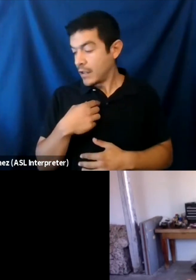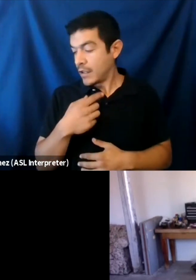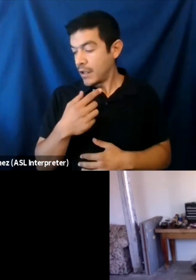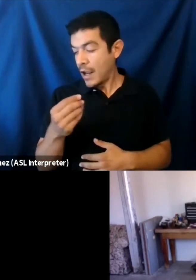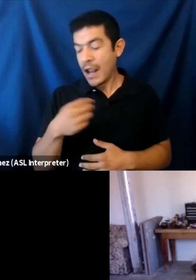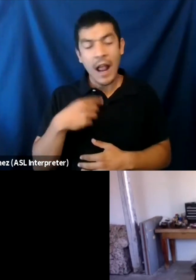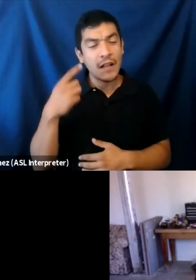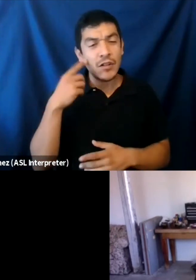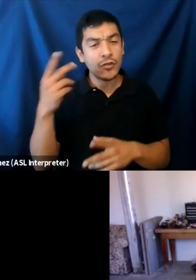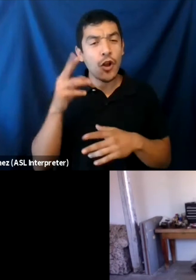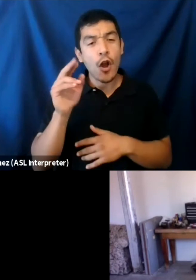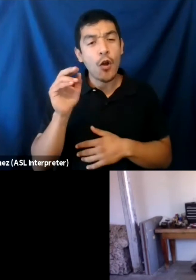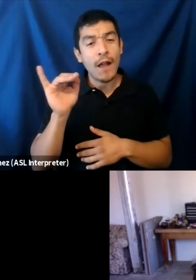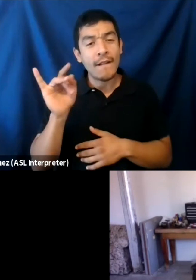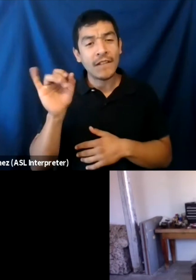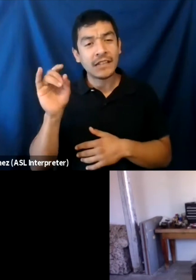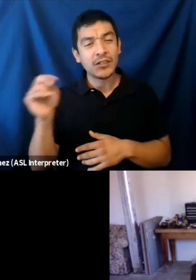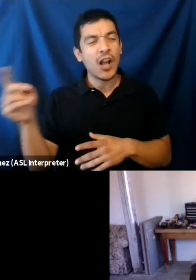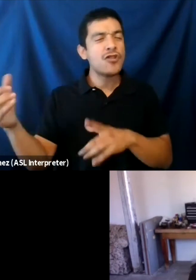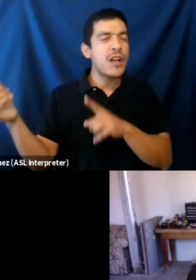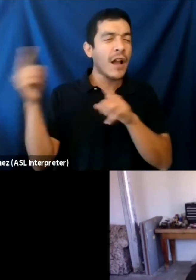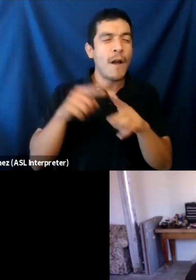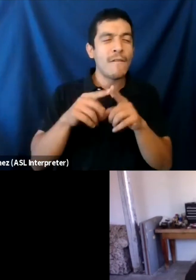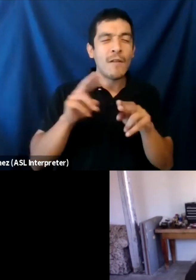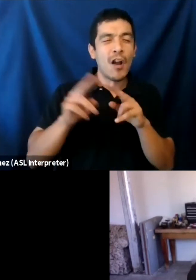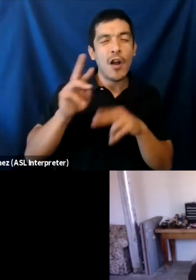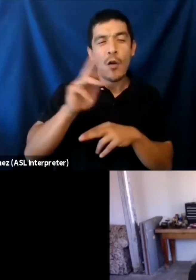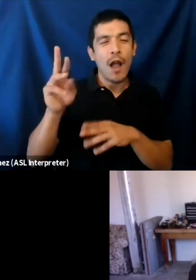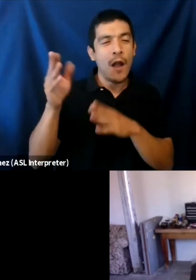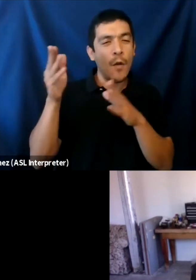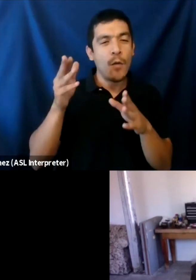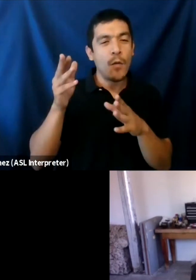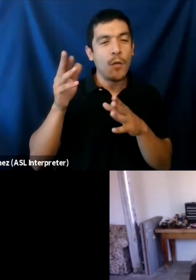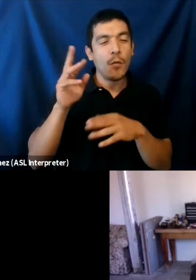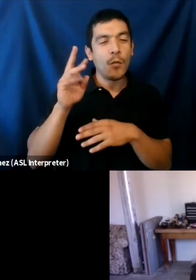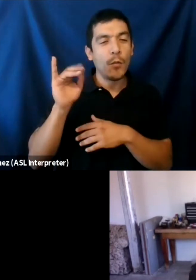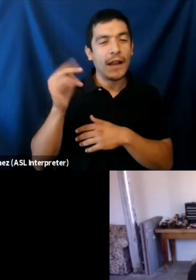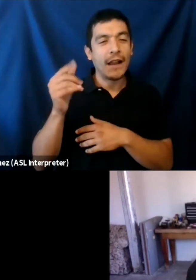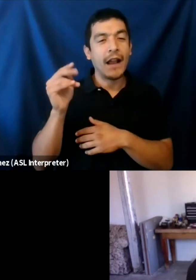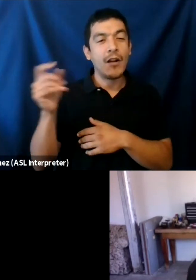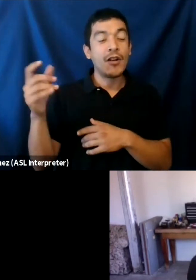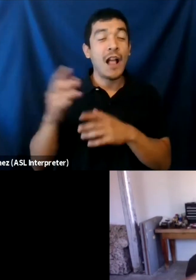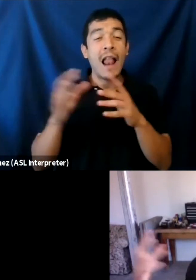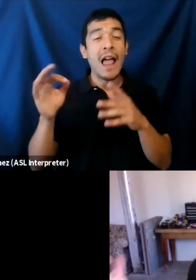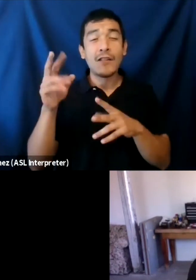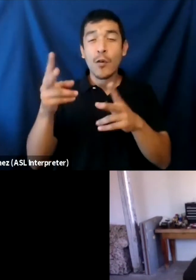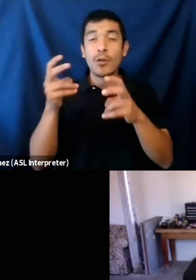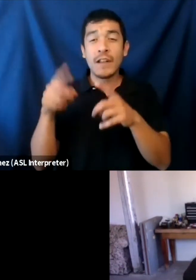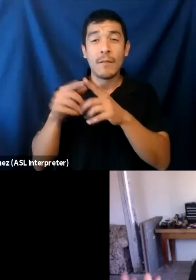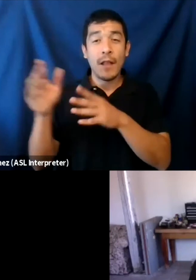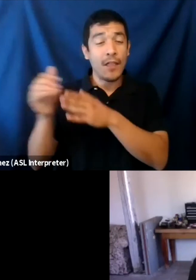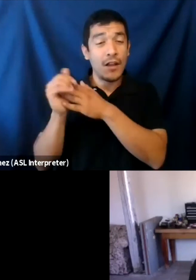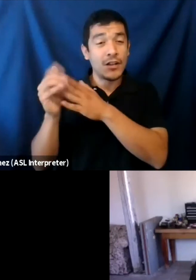she was coming at it from a very right-wing angle. There's a lots of critique about democratic leadership in Baltimore, but it got, it entered into the culture war